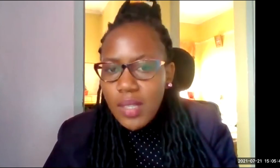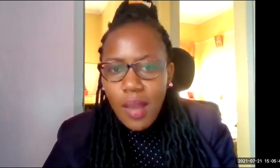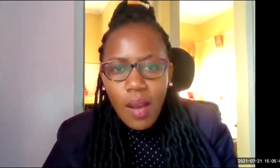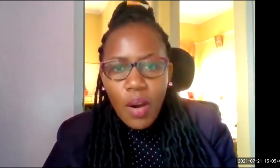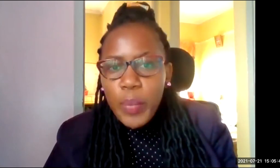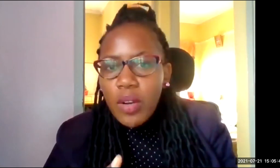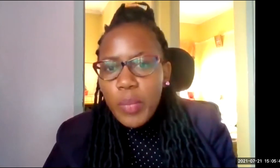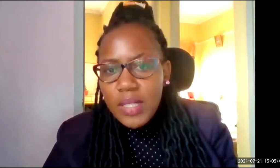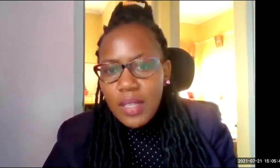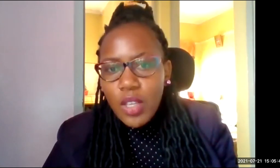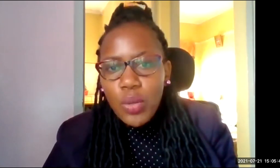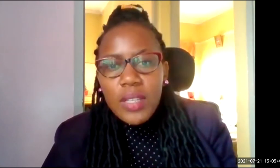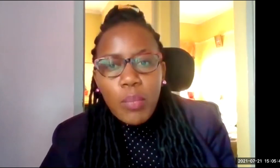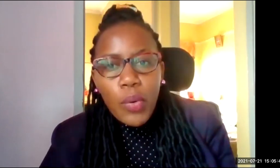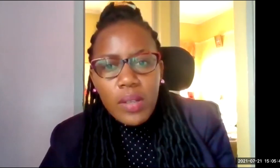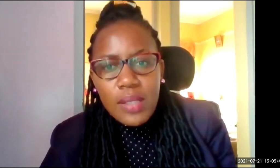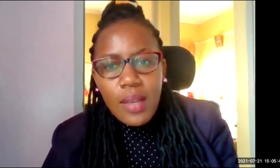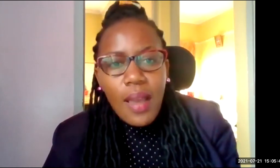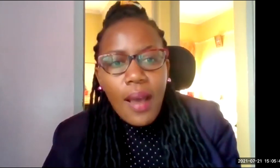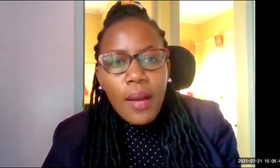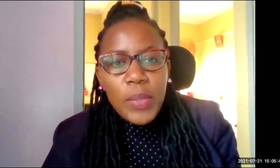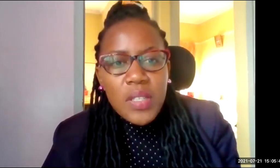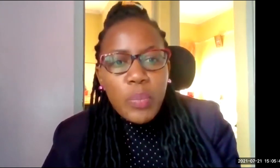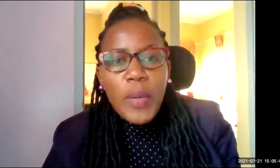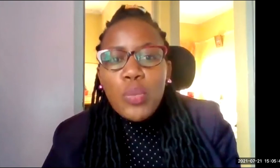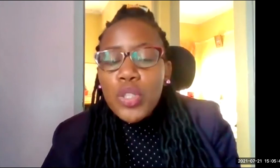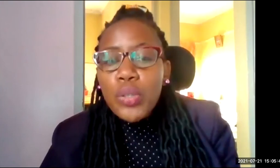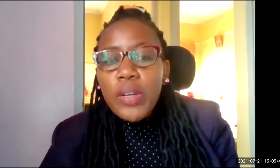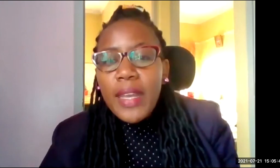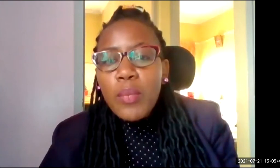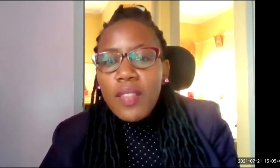So after this rich input, I would like to invite our other